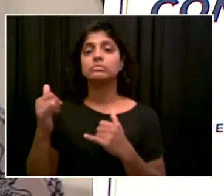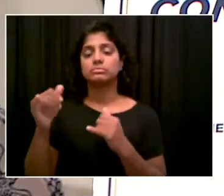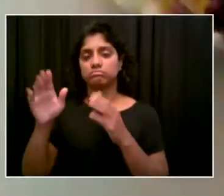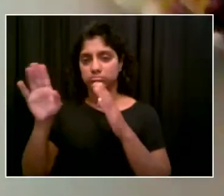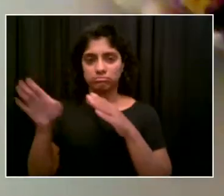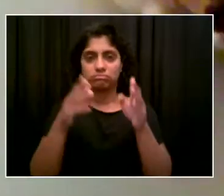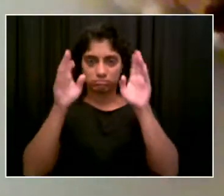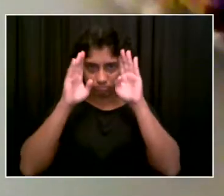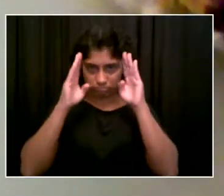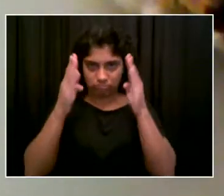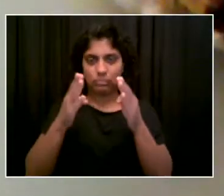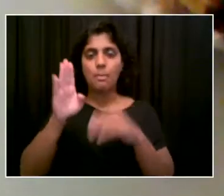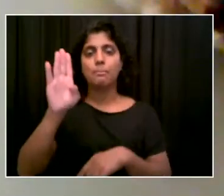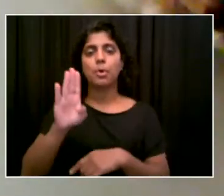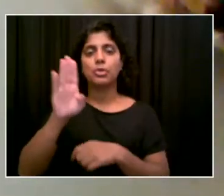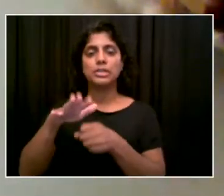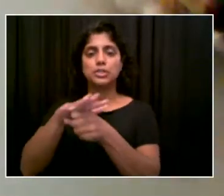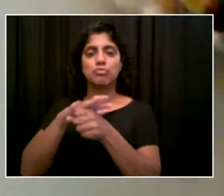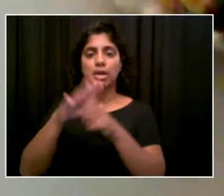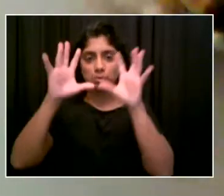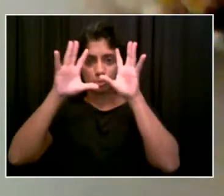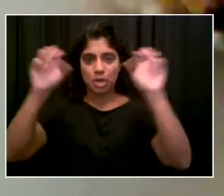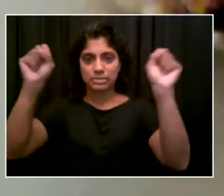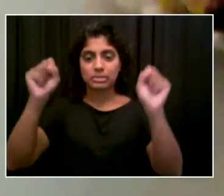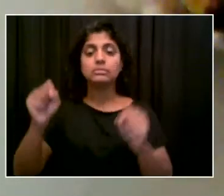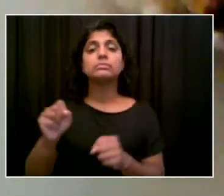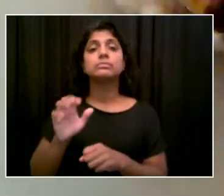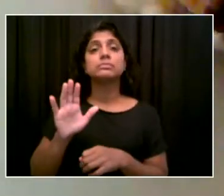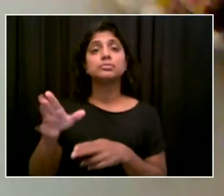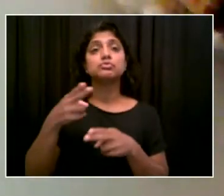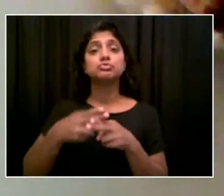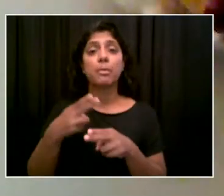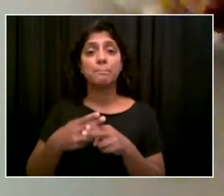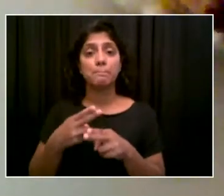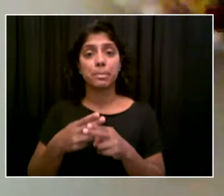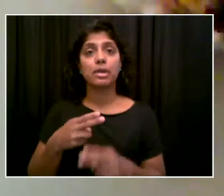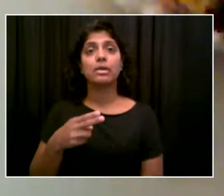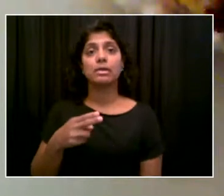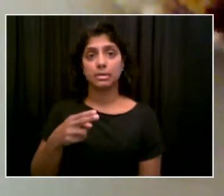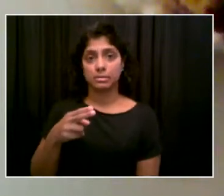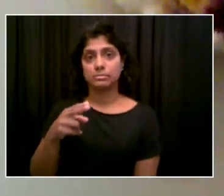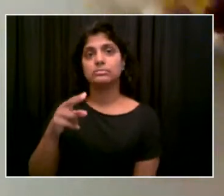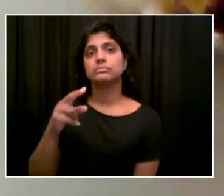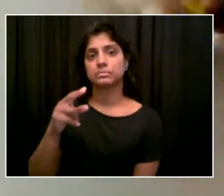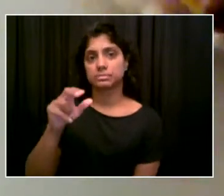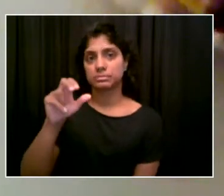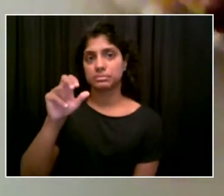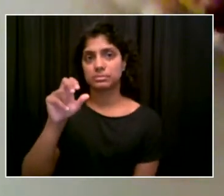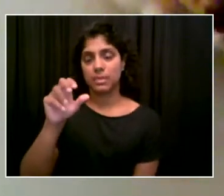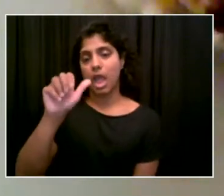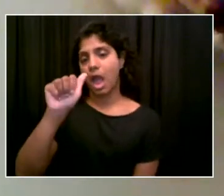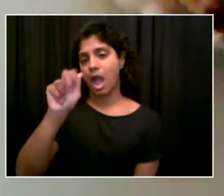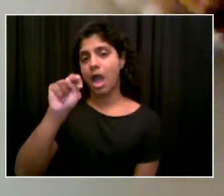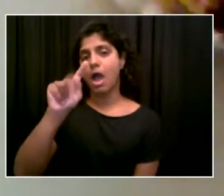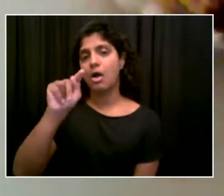ANTONIO REYNOSO. THANK YOU.